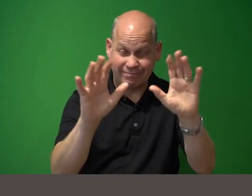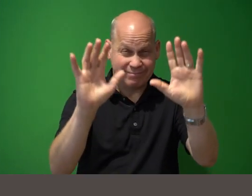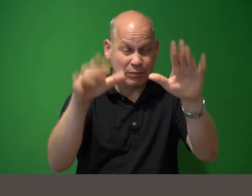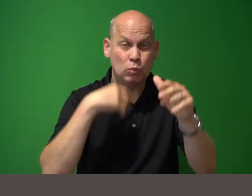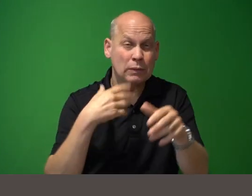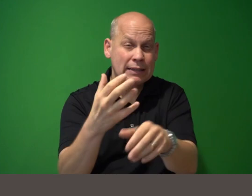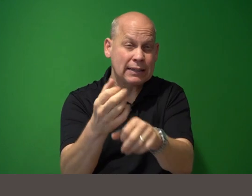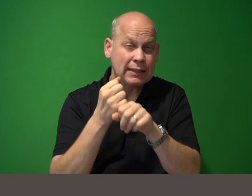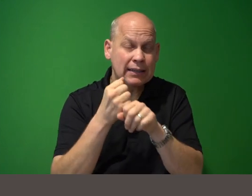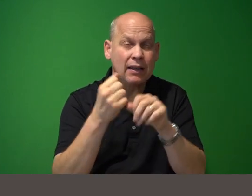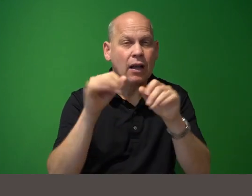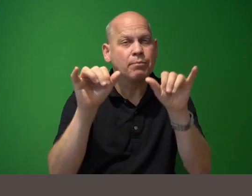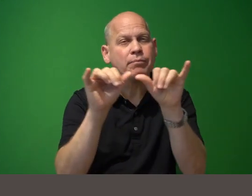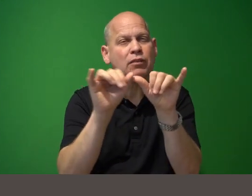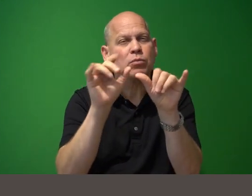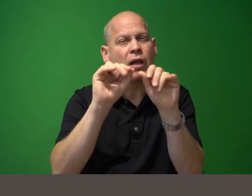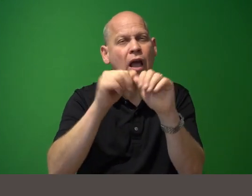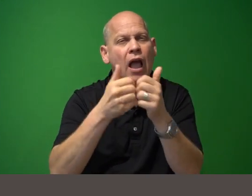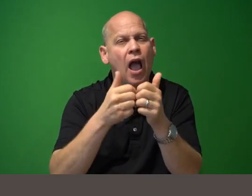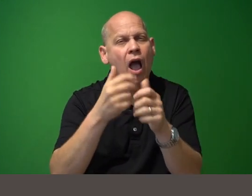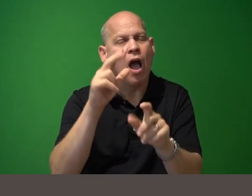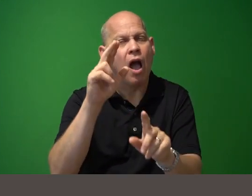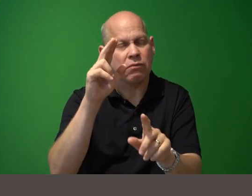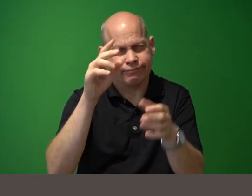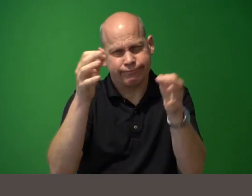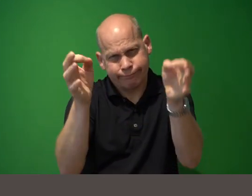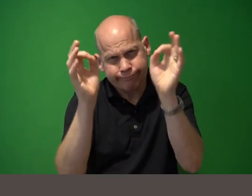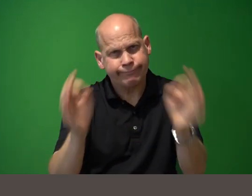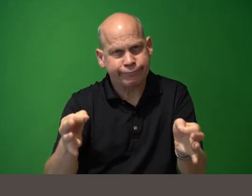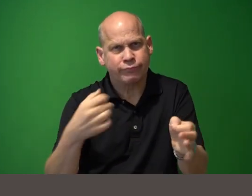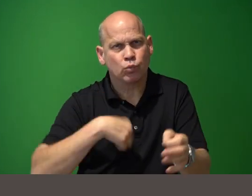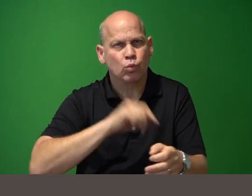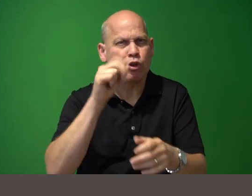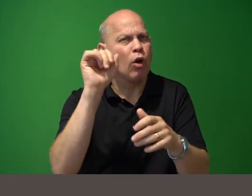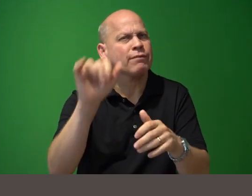a measurement of how uncertain we are of our predictions.